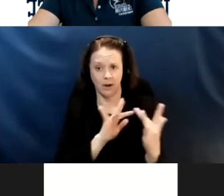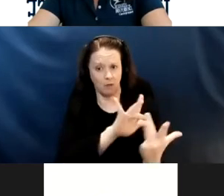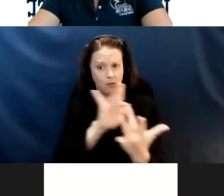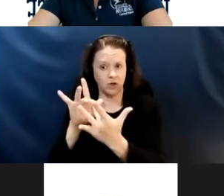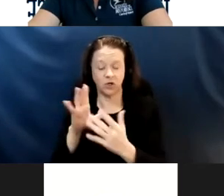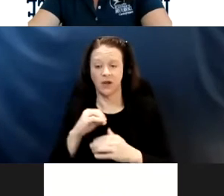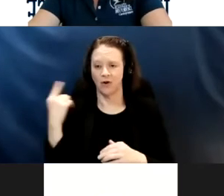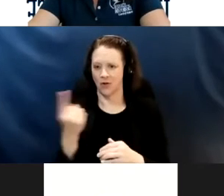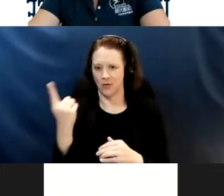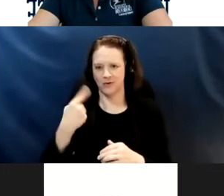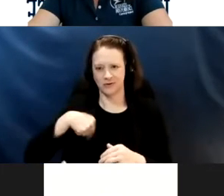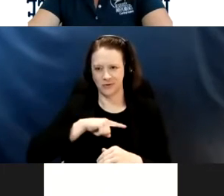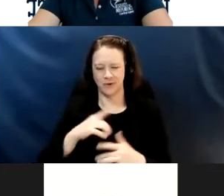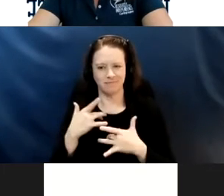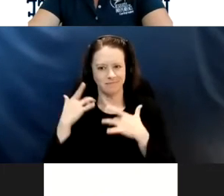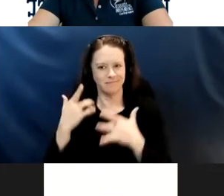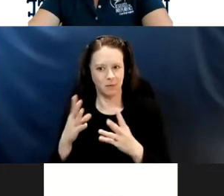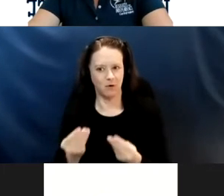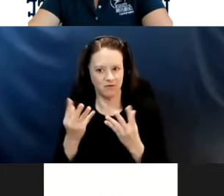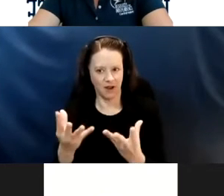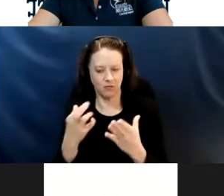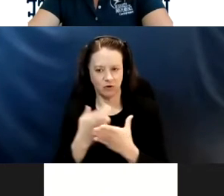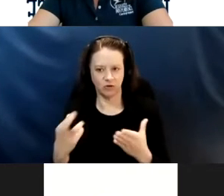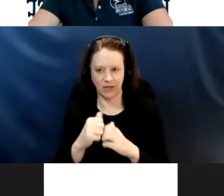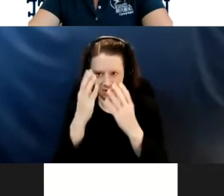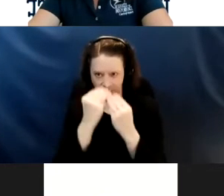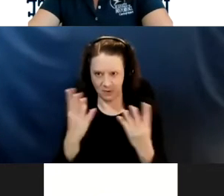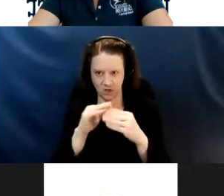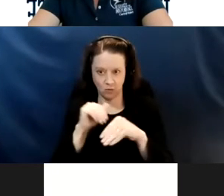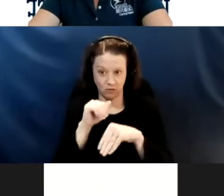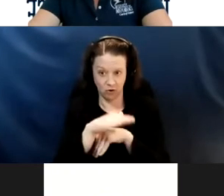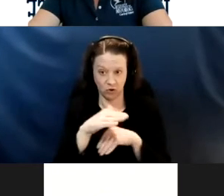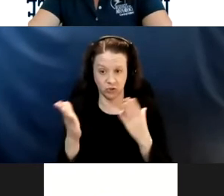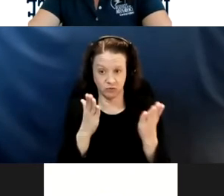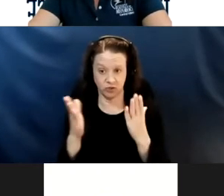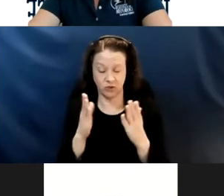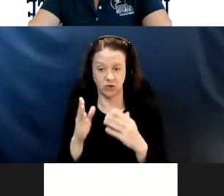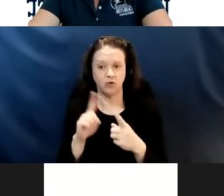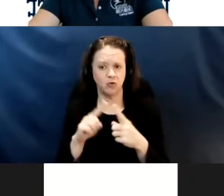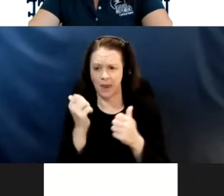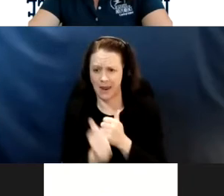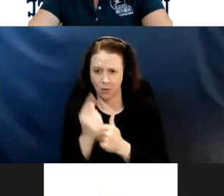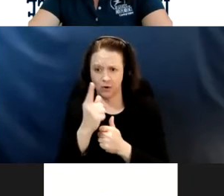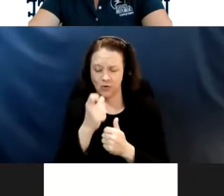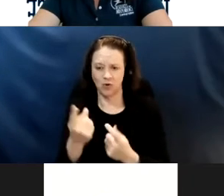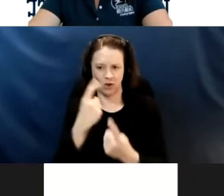we are providing resources and information and referral services to anyone who inquires and needs that.